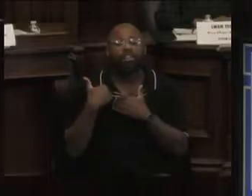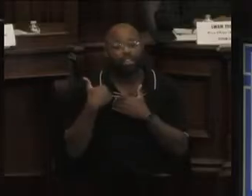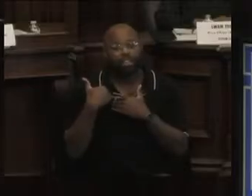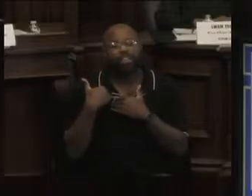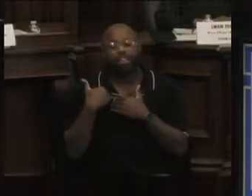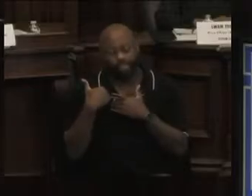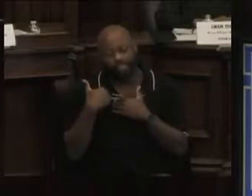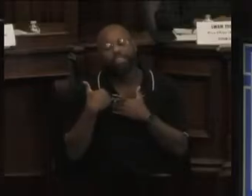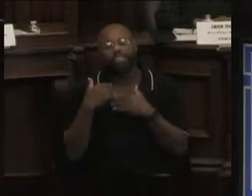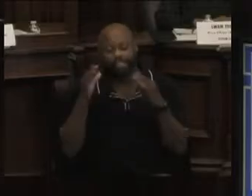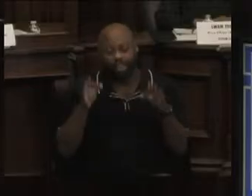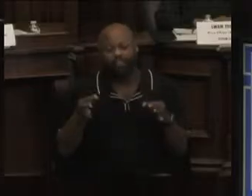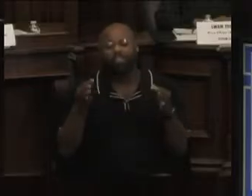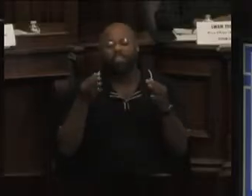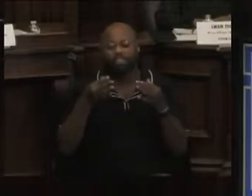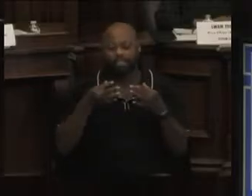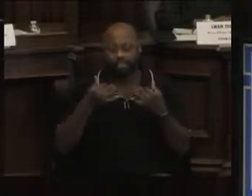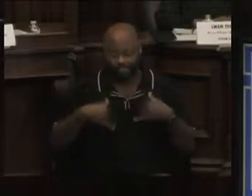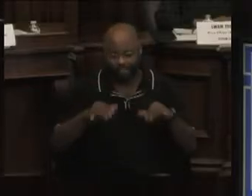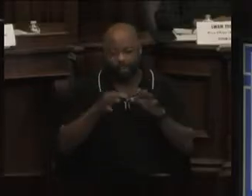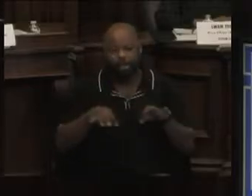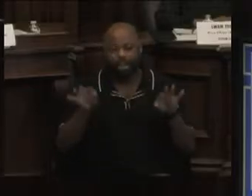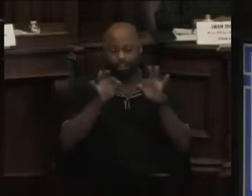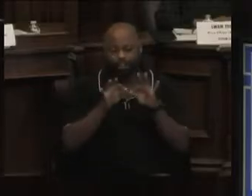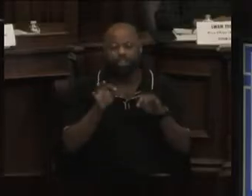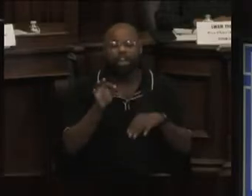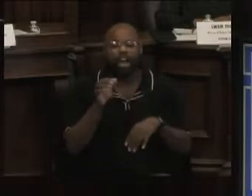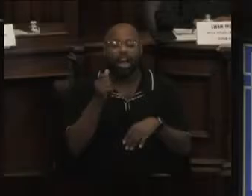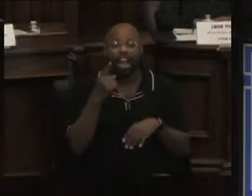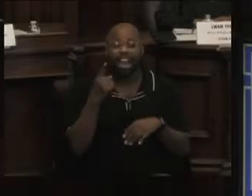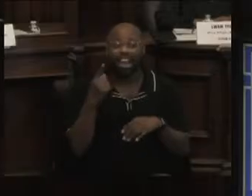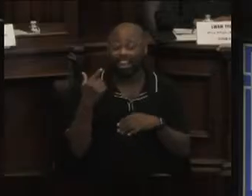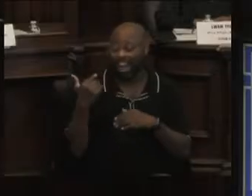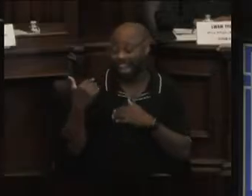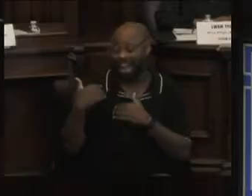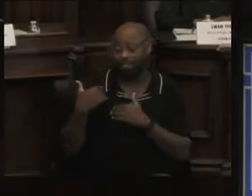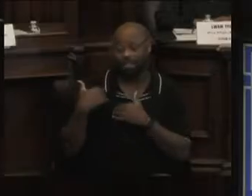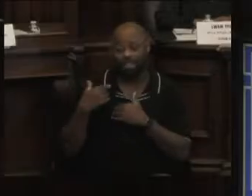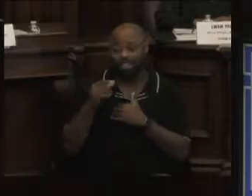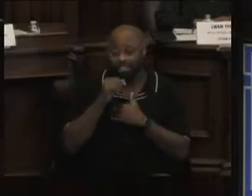is is factual and